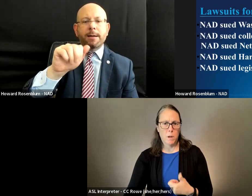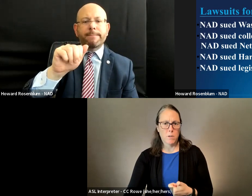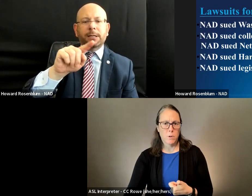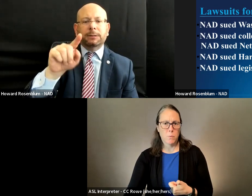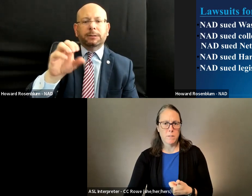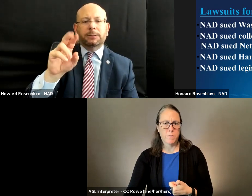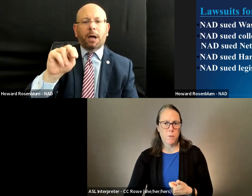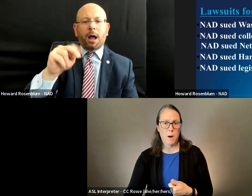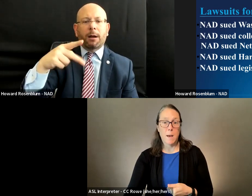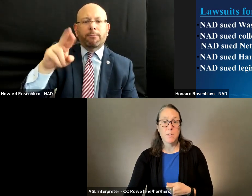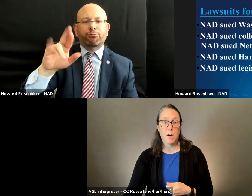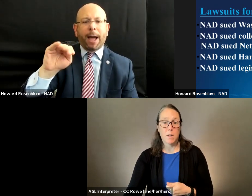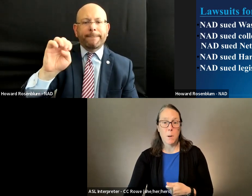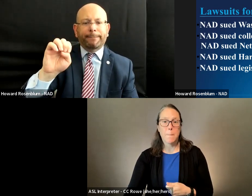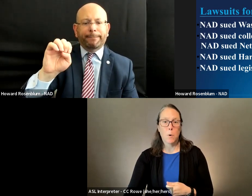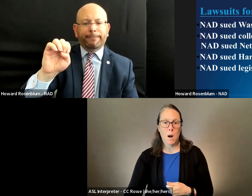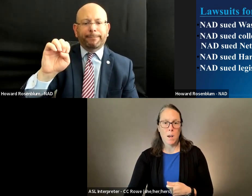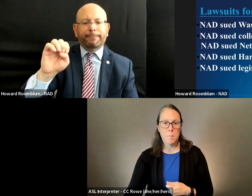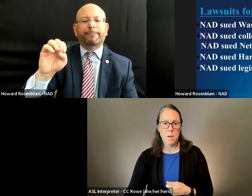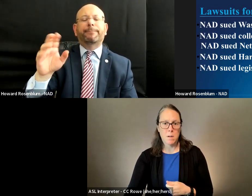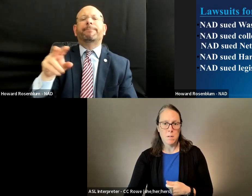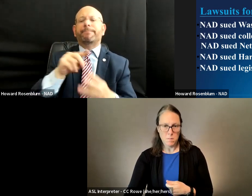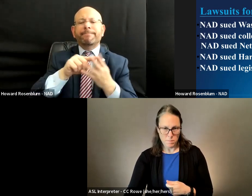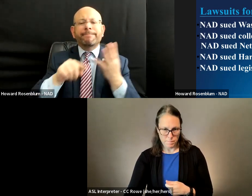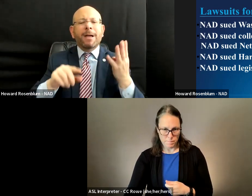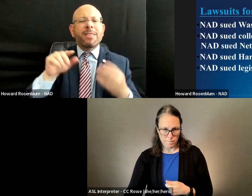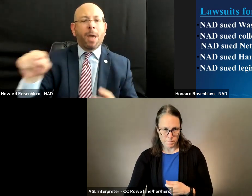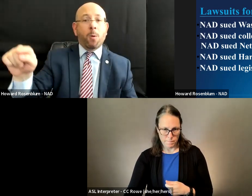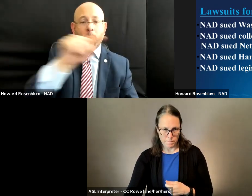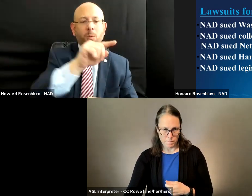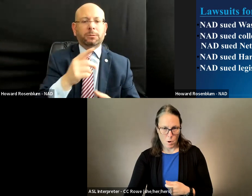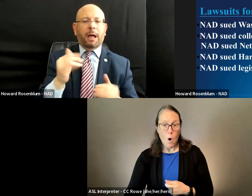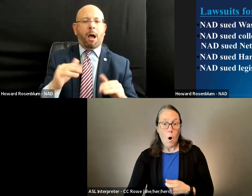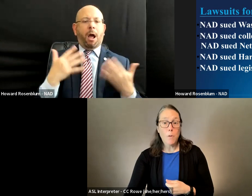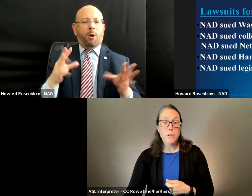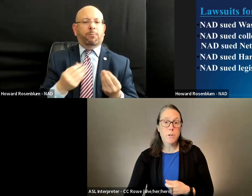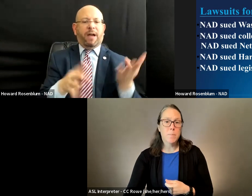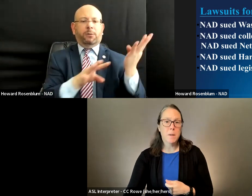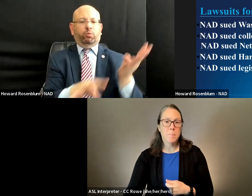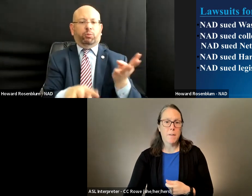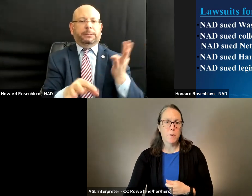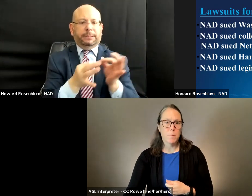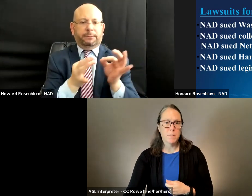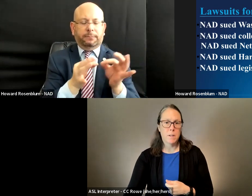Hulu, Google play as well. Google play has their own movies. We also went